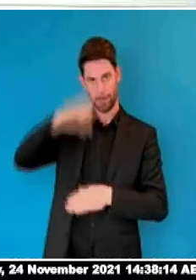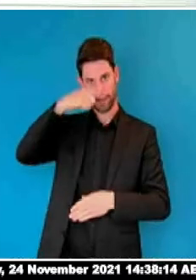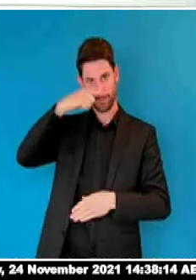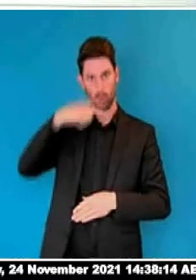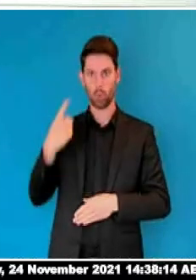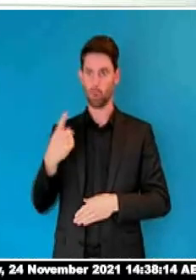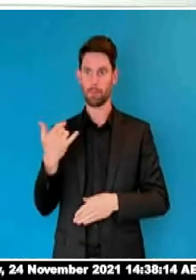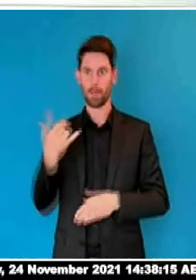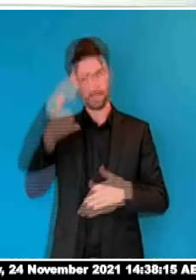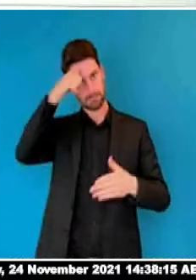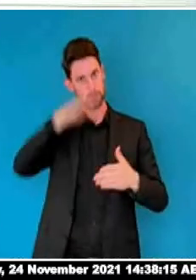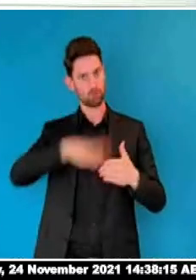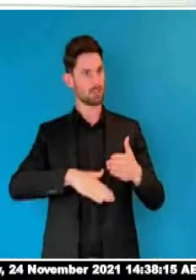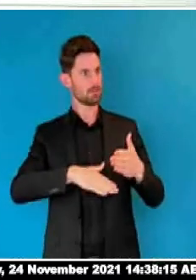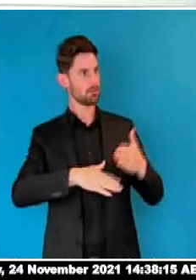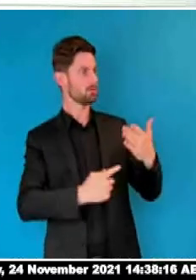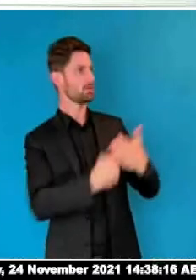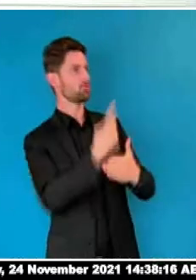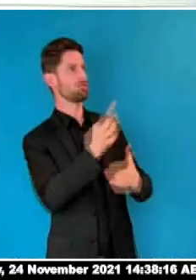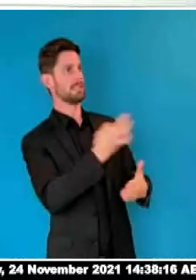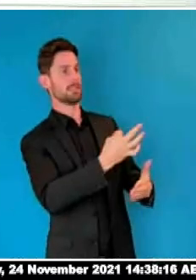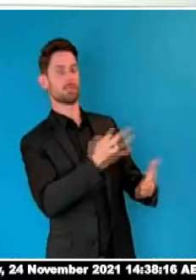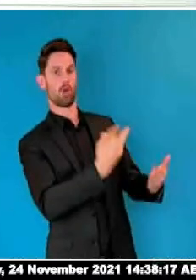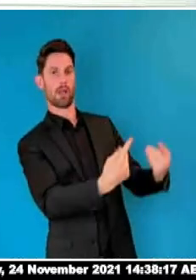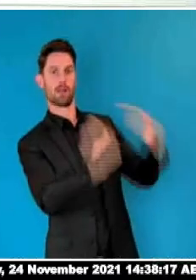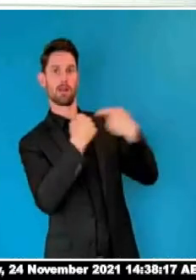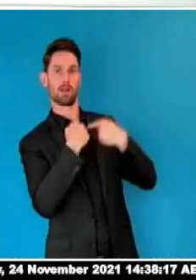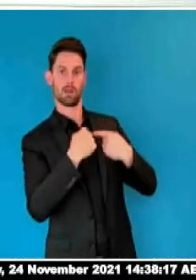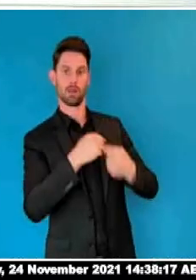Yes, that's correct.